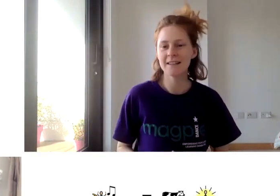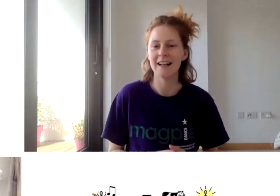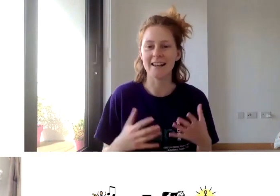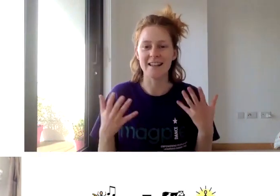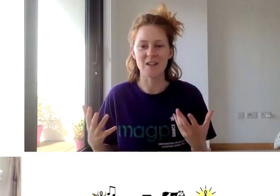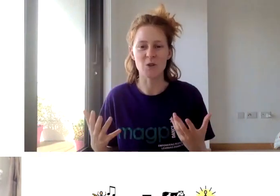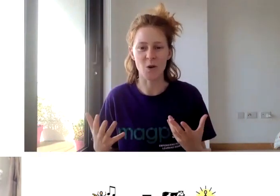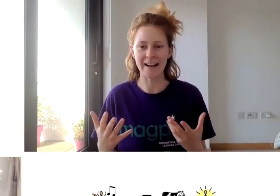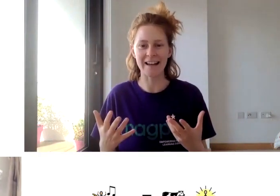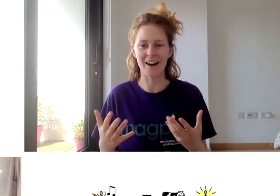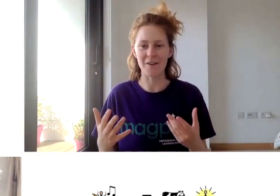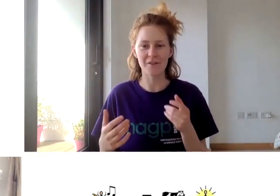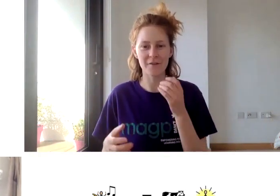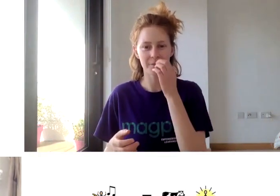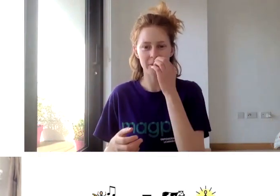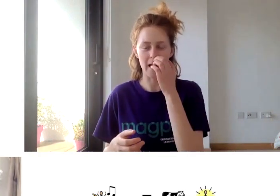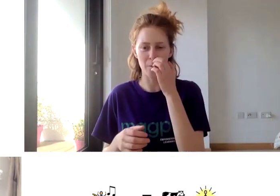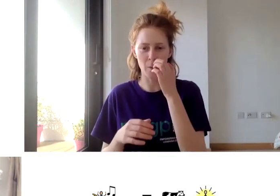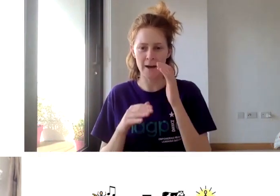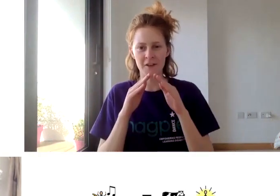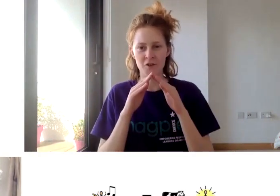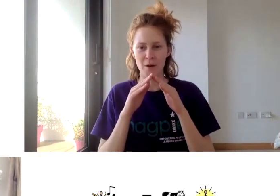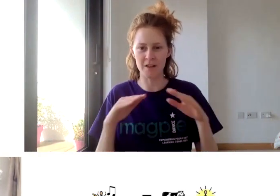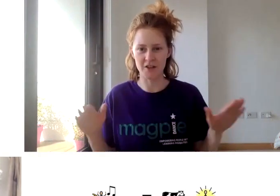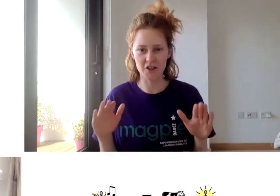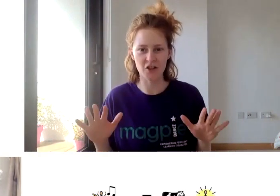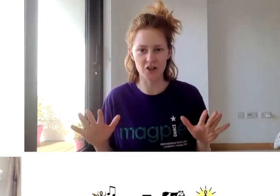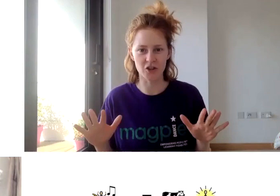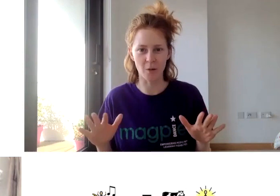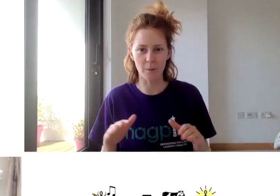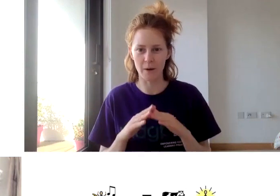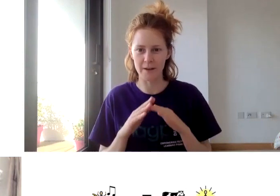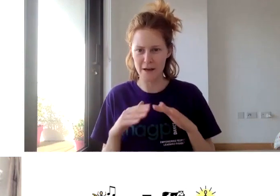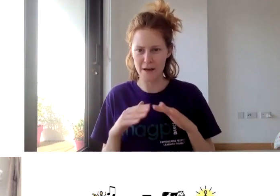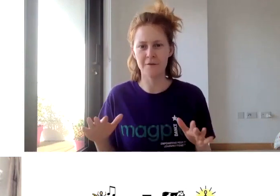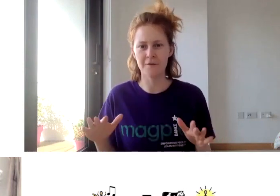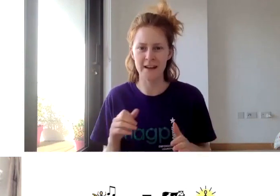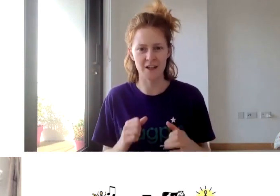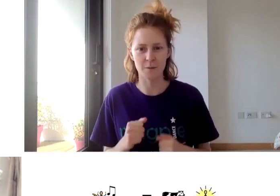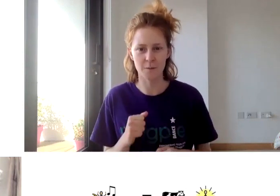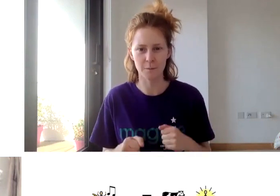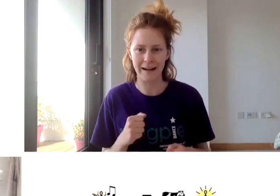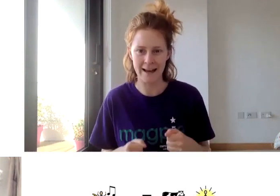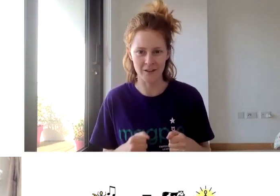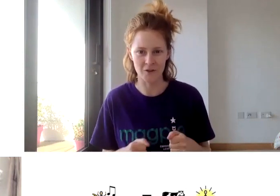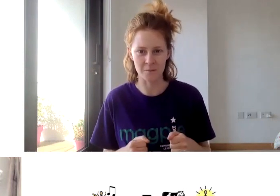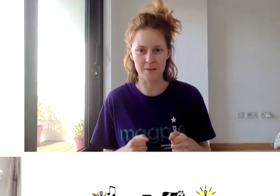and it's enjoying life and when the drummers stop when they finish playing the drums